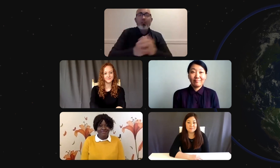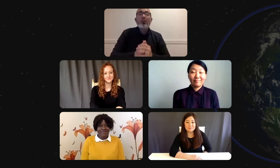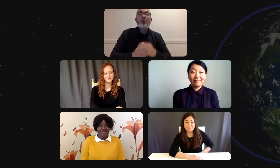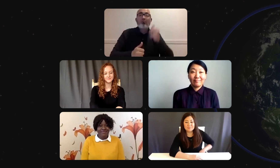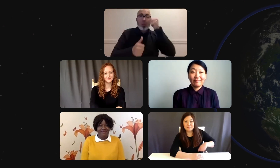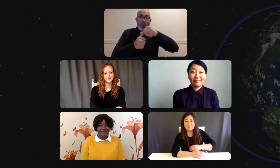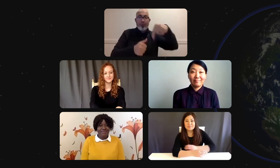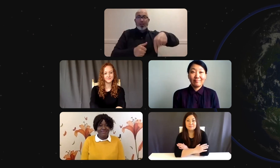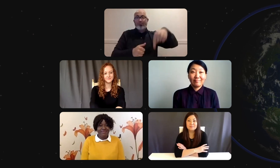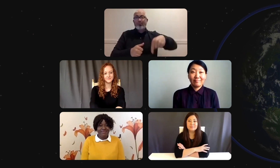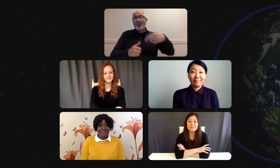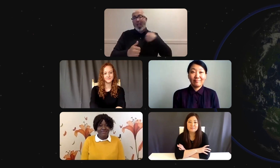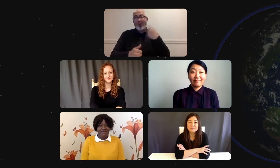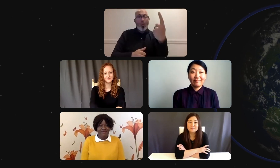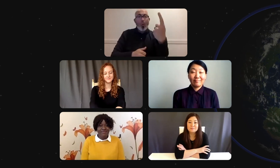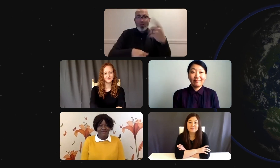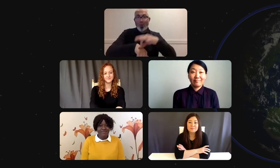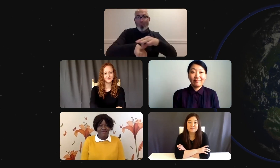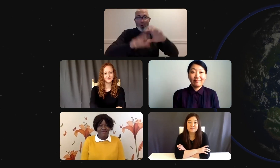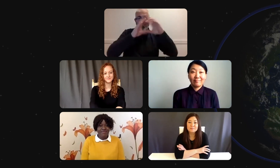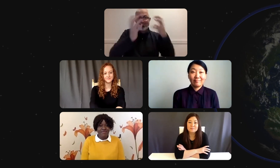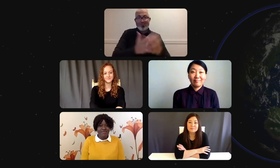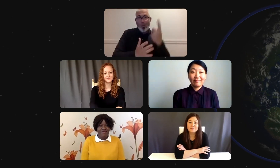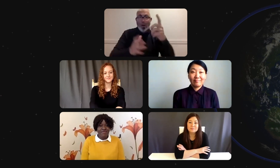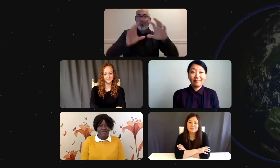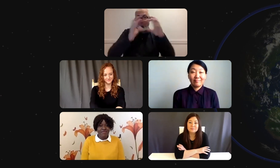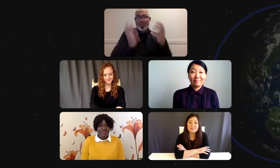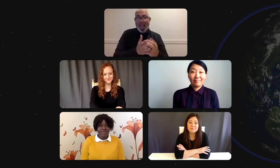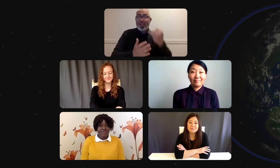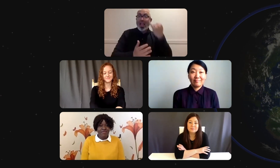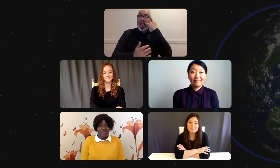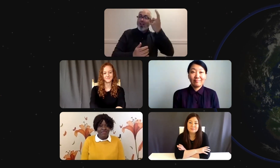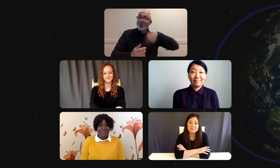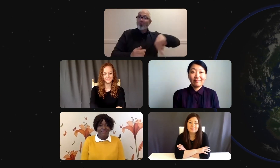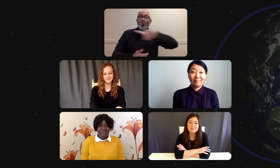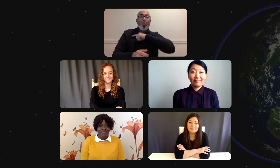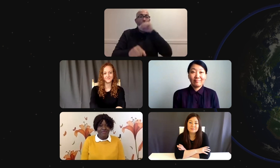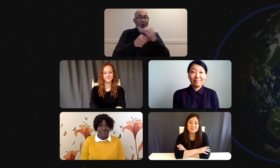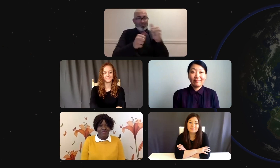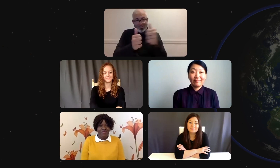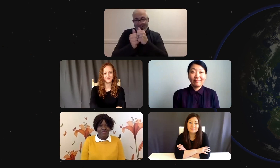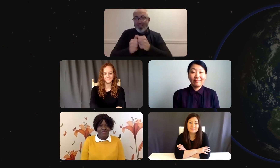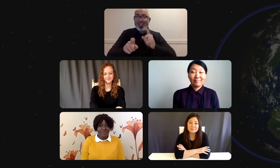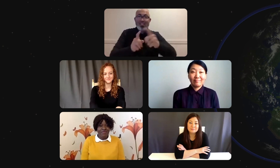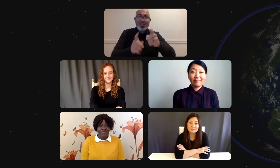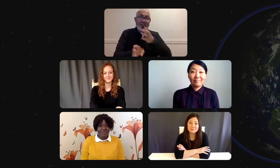Okay, now I can say my last words: We have one earth, one planet.